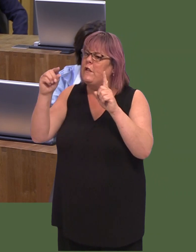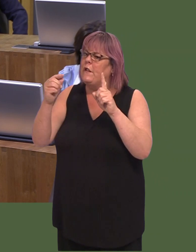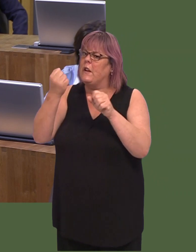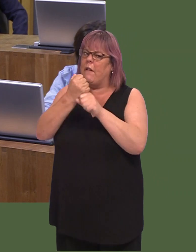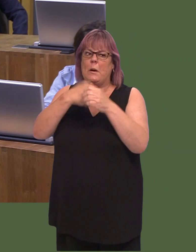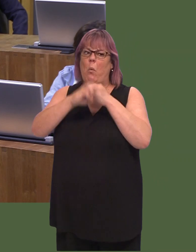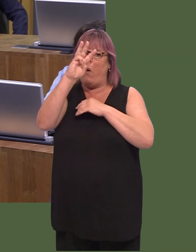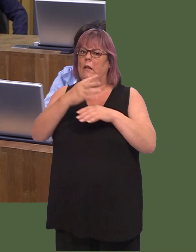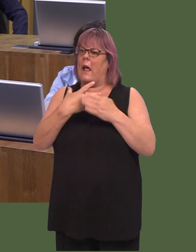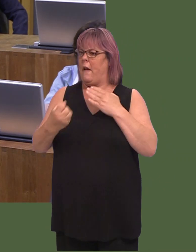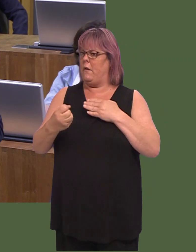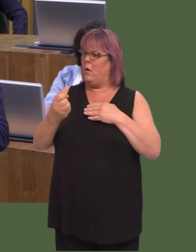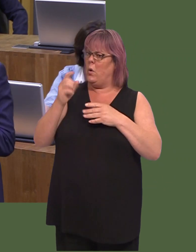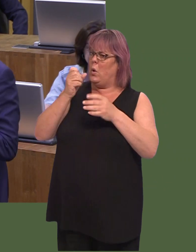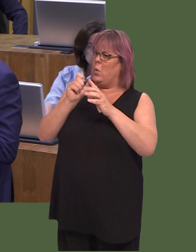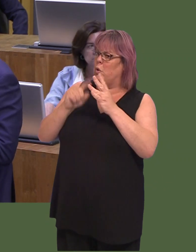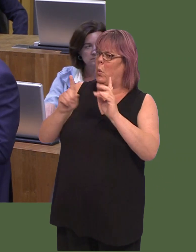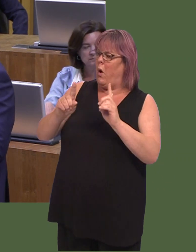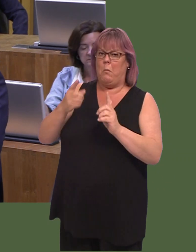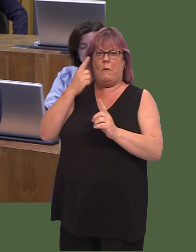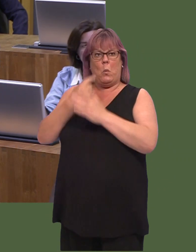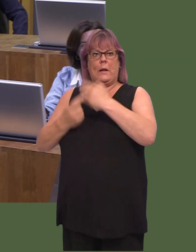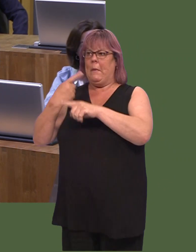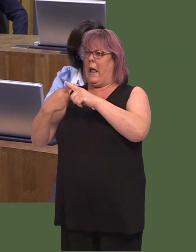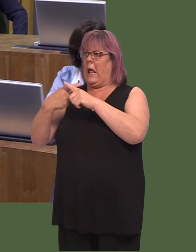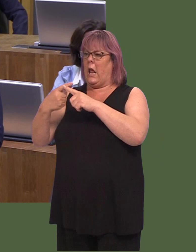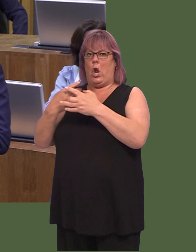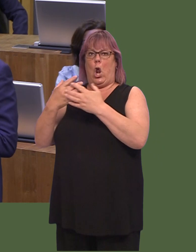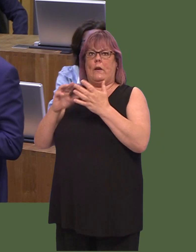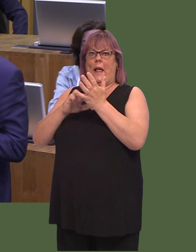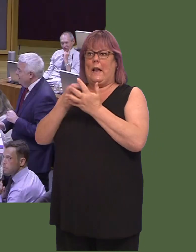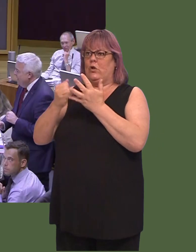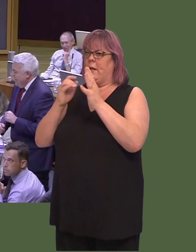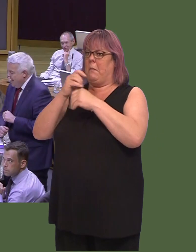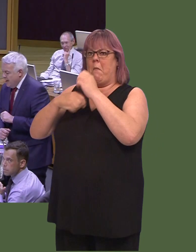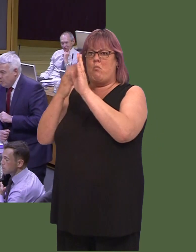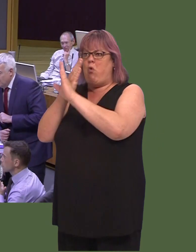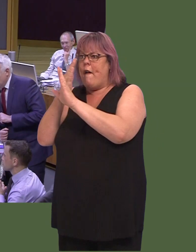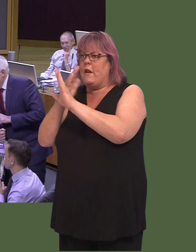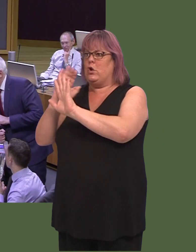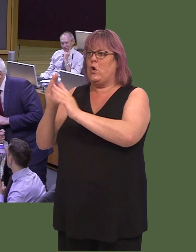in Government in Wales, because we have seen the example of what they have done in England: mass prioritisation, a postcode lotteryó[Interruption.]